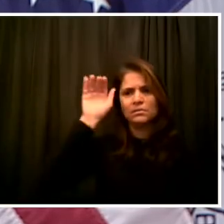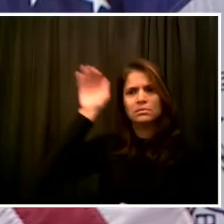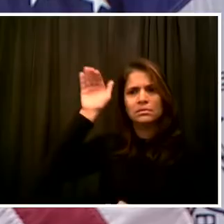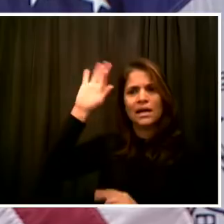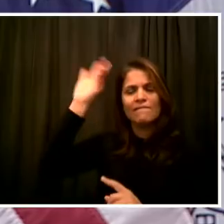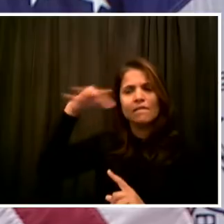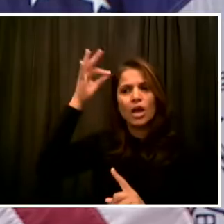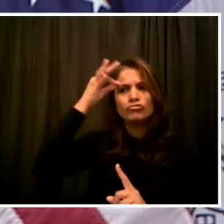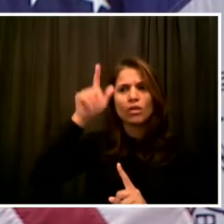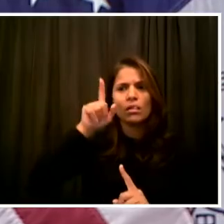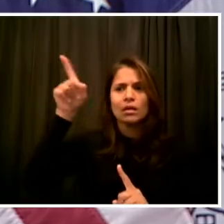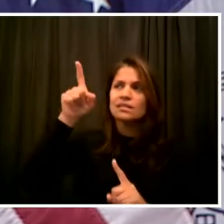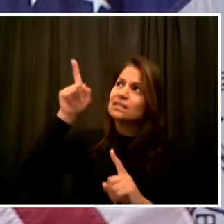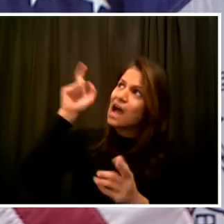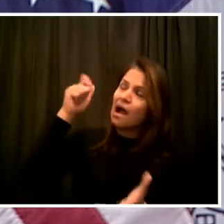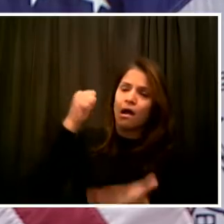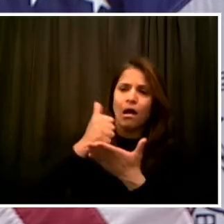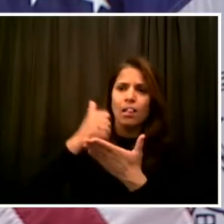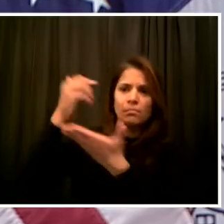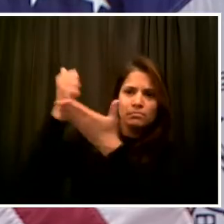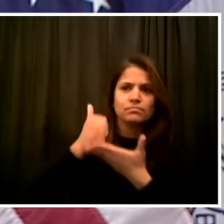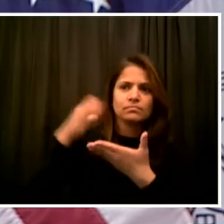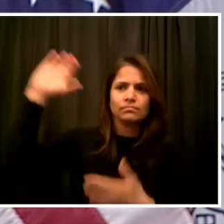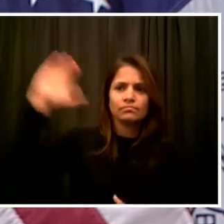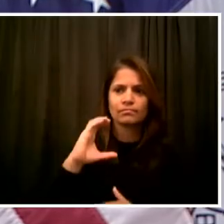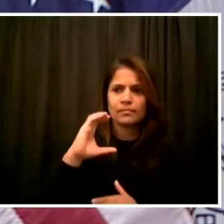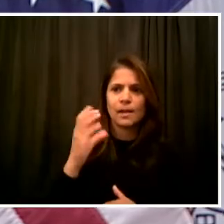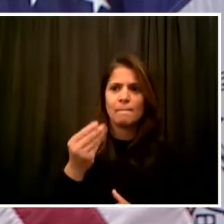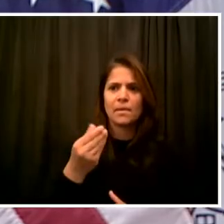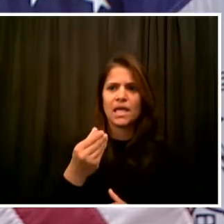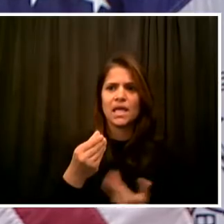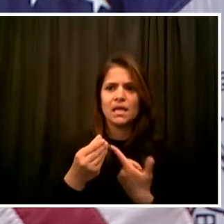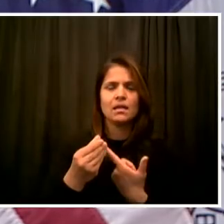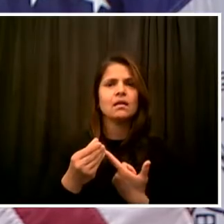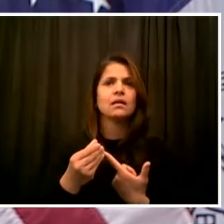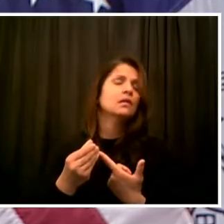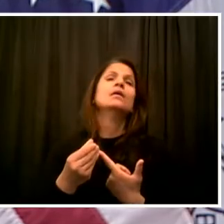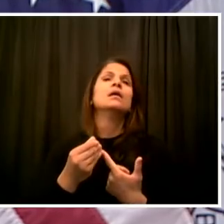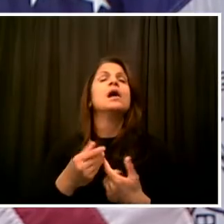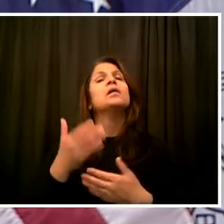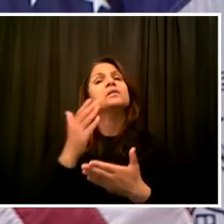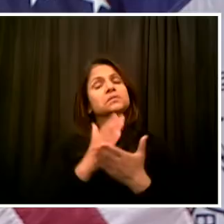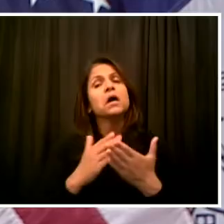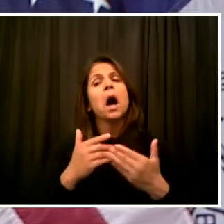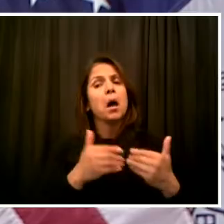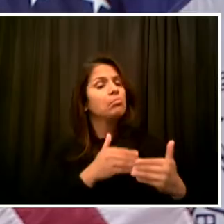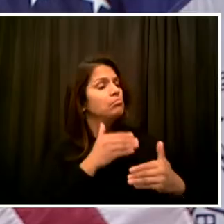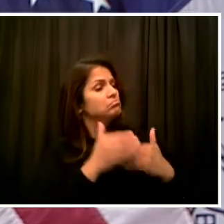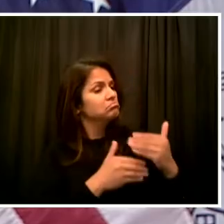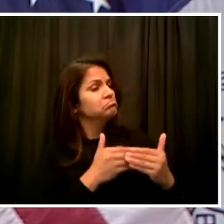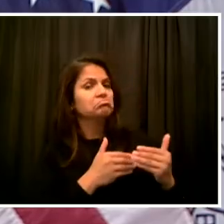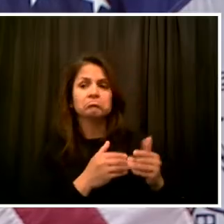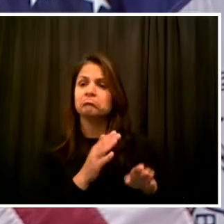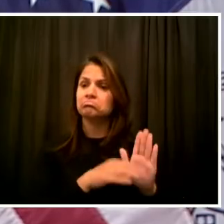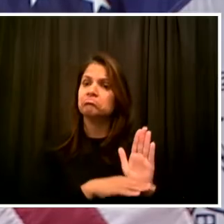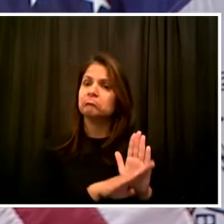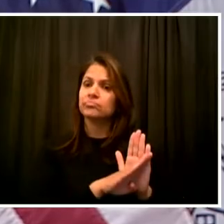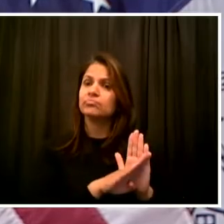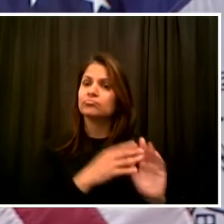FEDERAL GOVERNMENT. OF COURSE I'M NOT SATISF ALEE AREM AKING PROGRESS AND I'M PLEASED THAT WE'RE LEAB TO